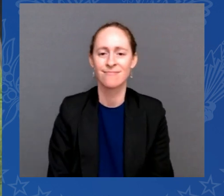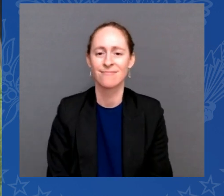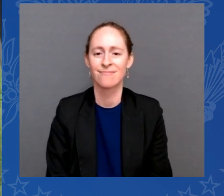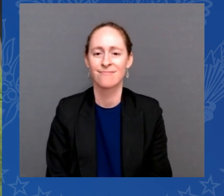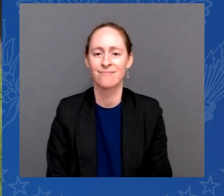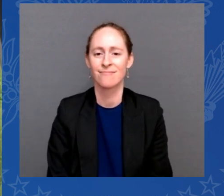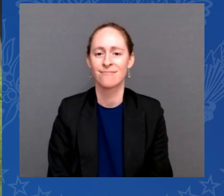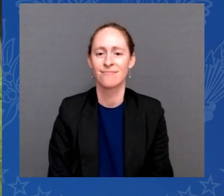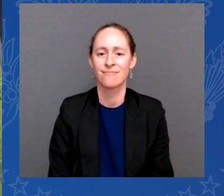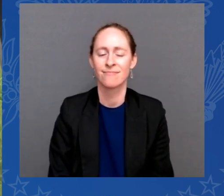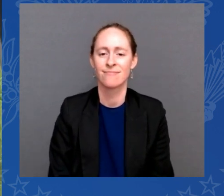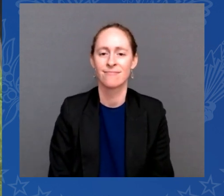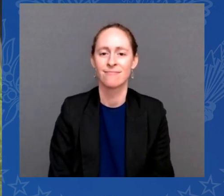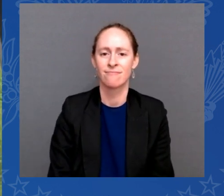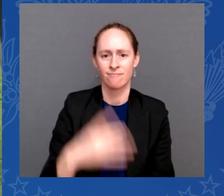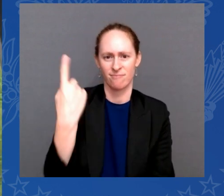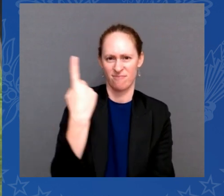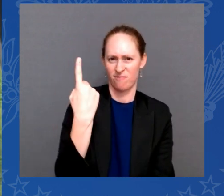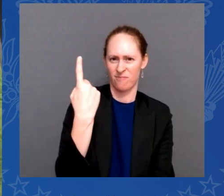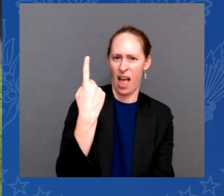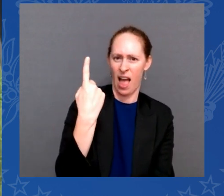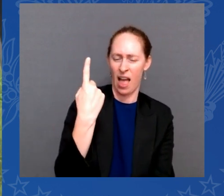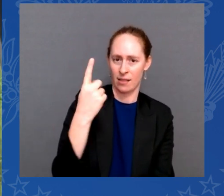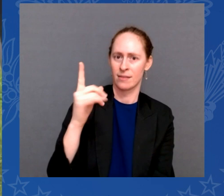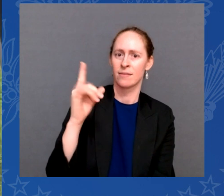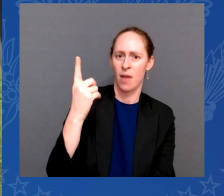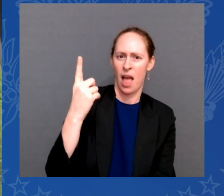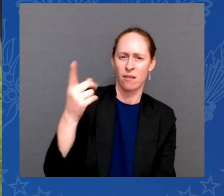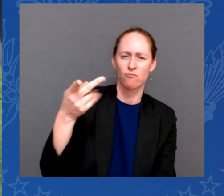whose cancer is connected to her service in Iraq or Afghanistan